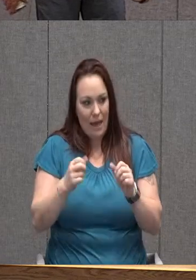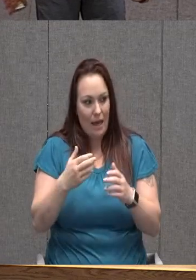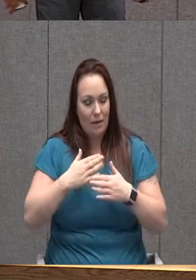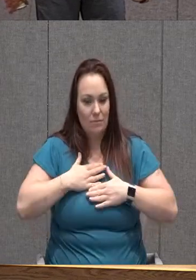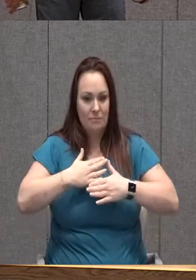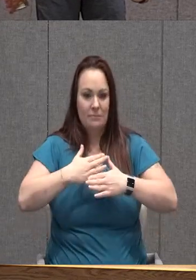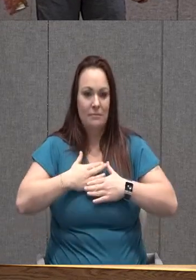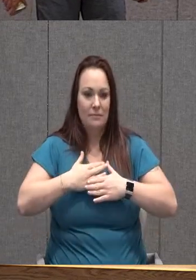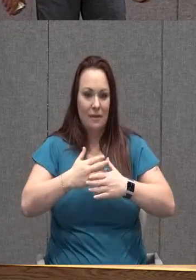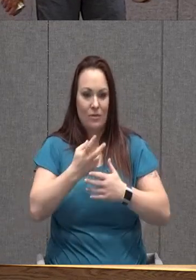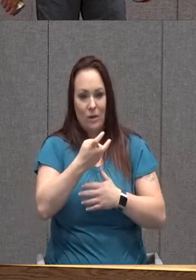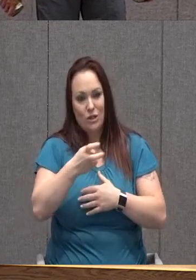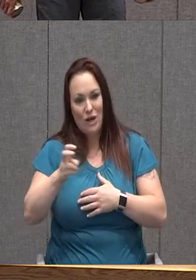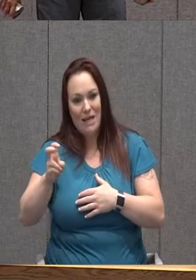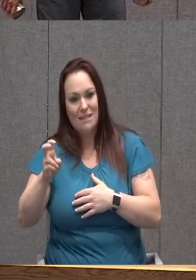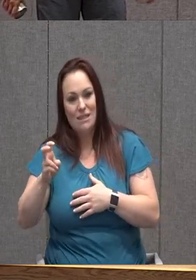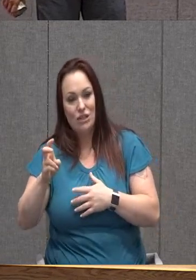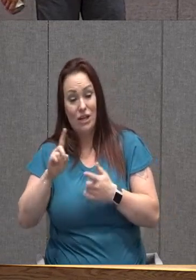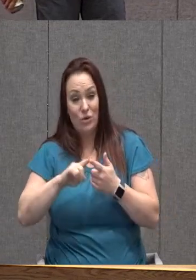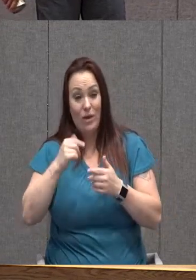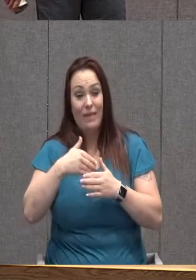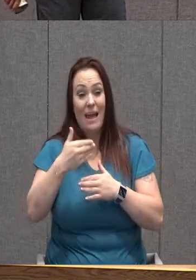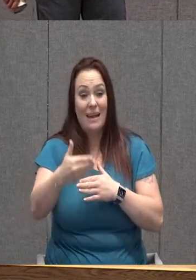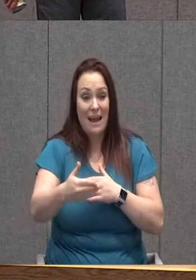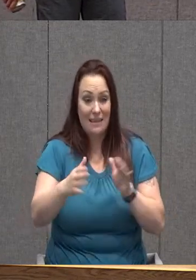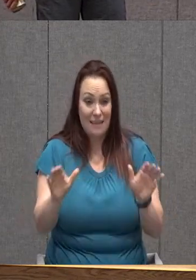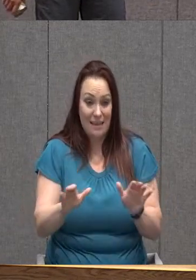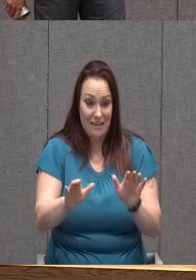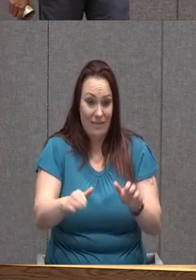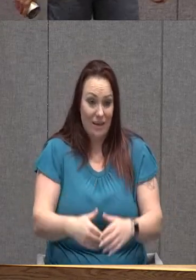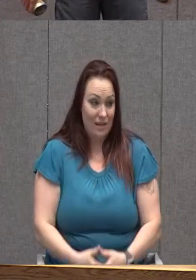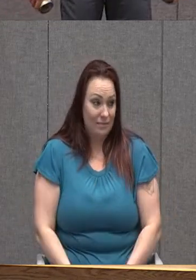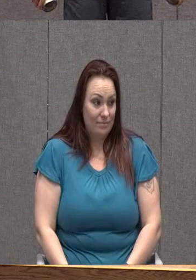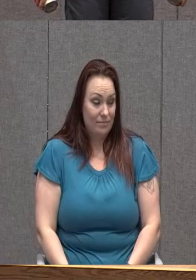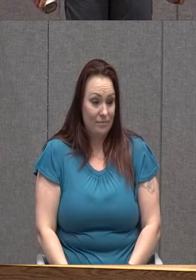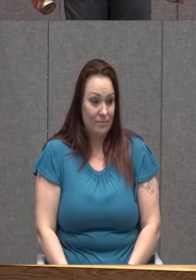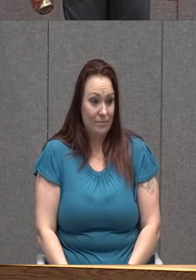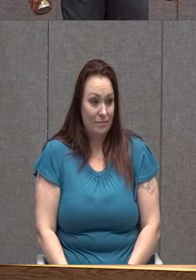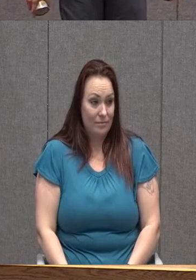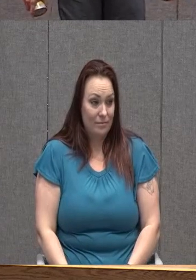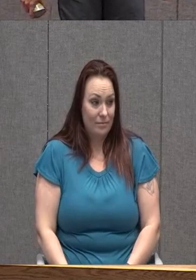as we transition to the next exercise. And do we have enough room for three people,